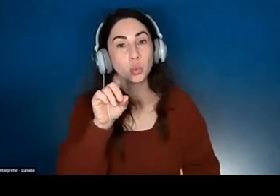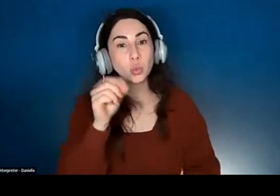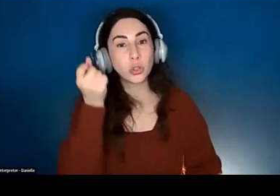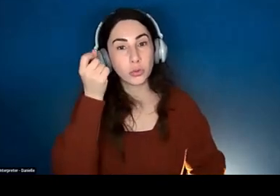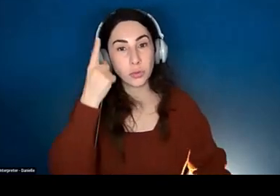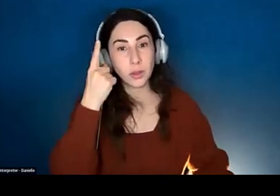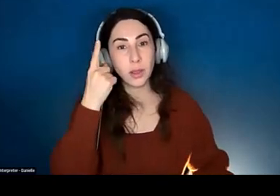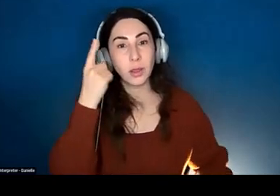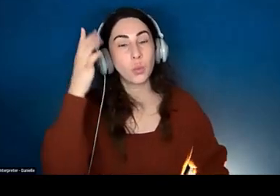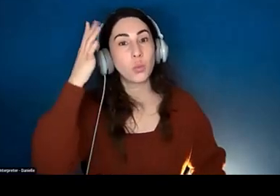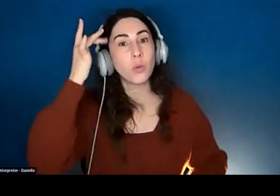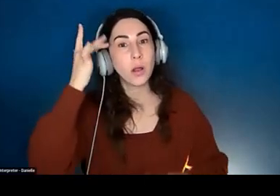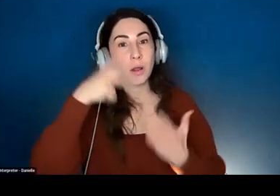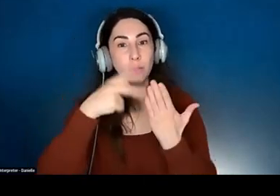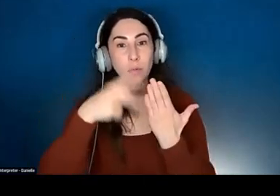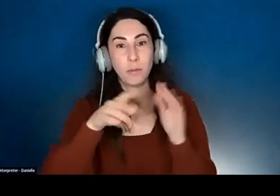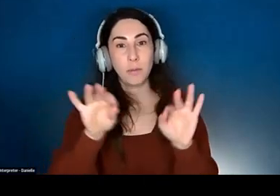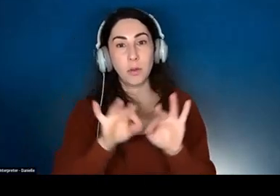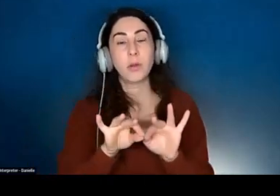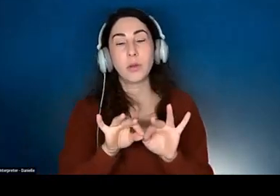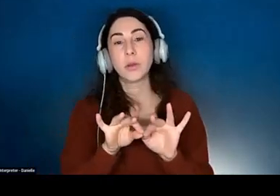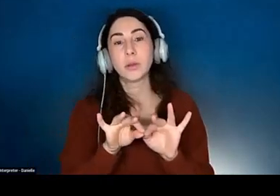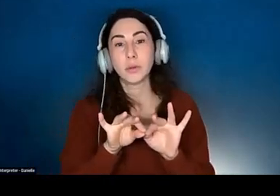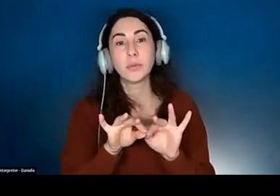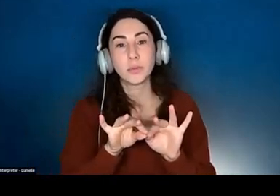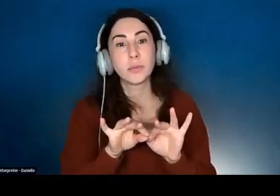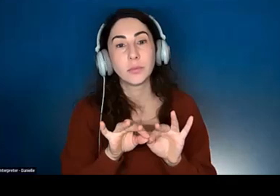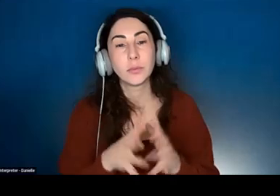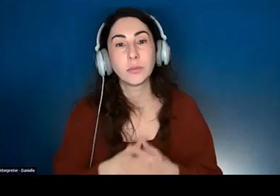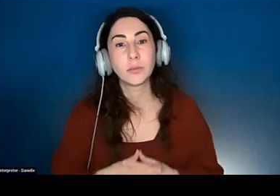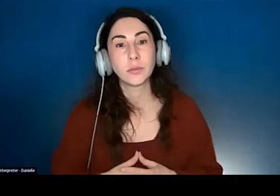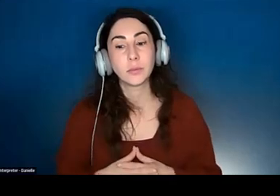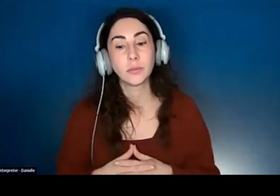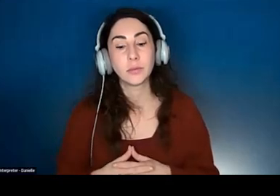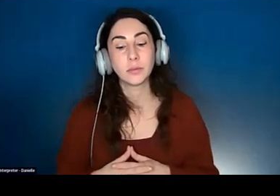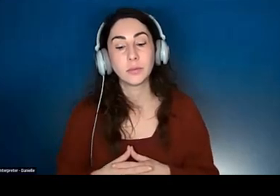importance of this program and what it's been able to do